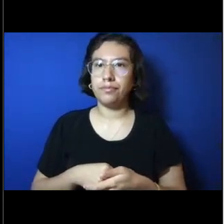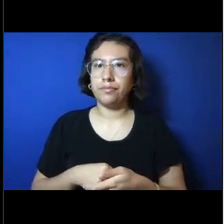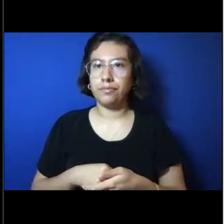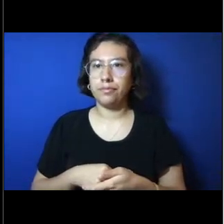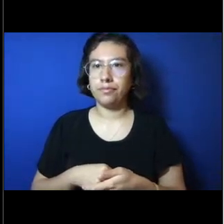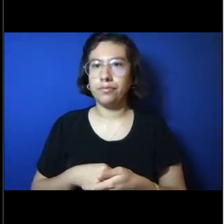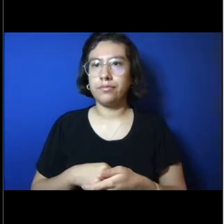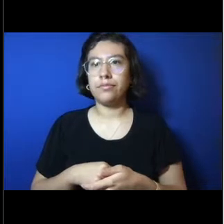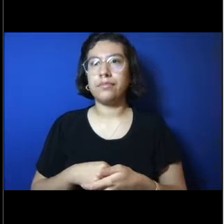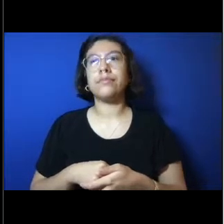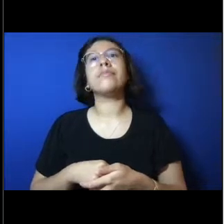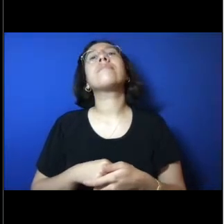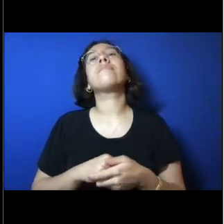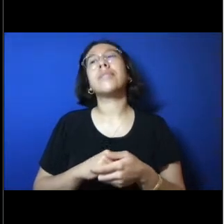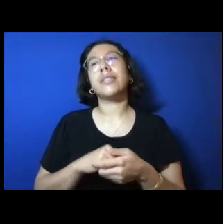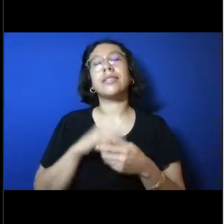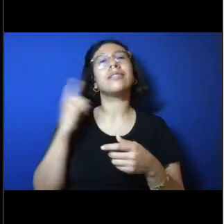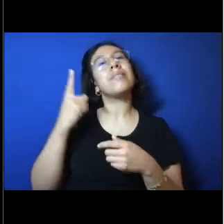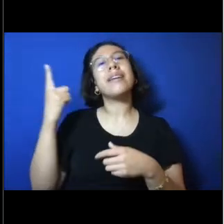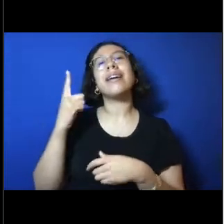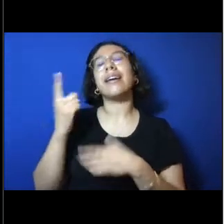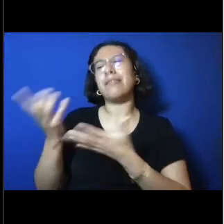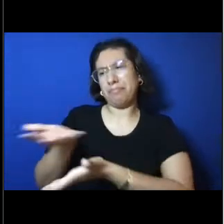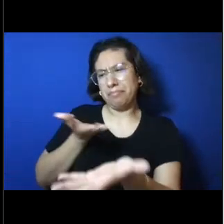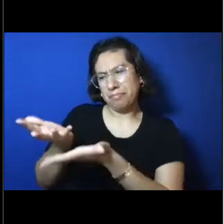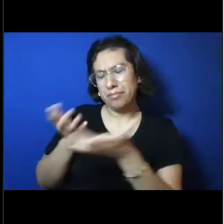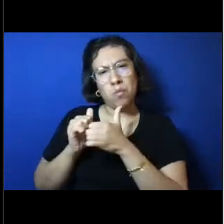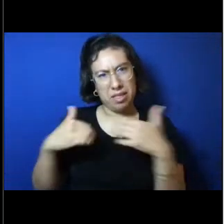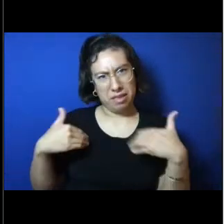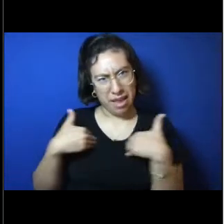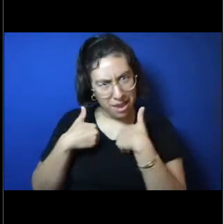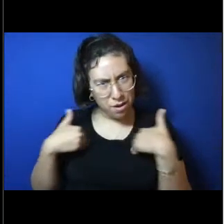about interacting with an animal that is just so, so big.